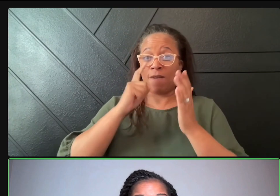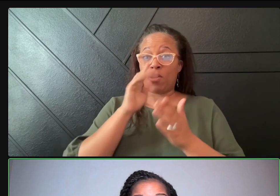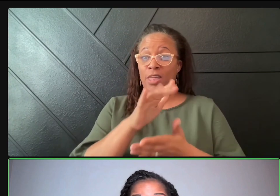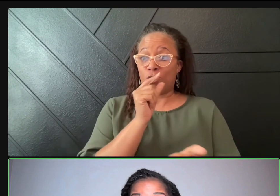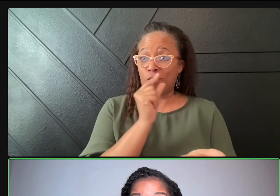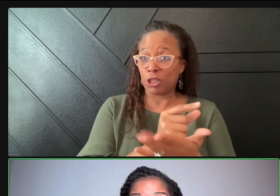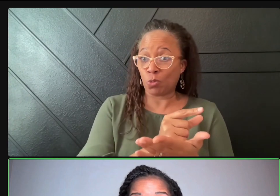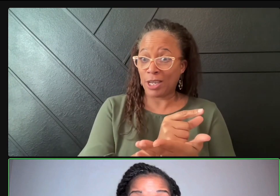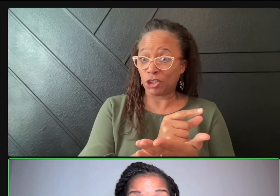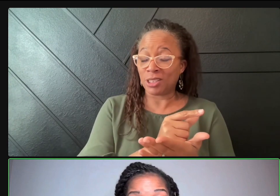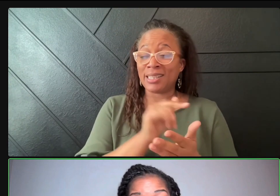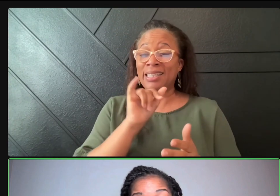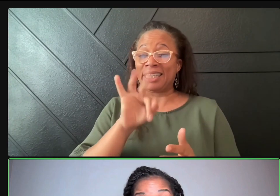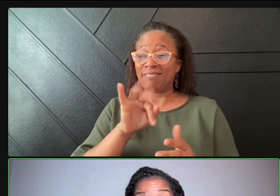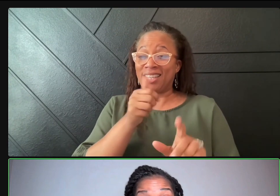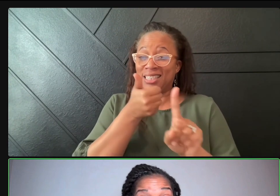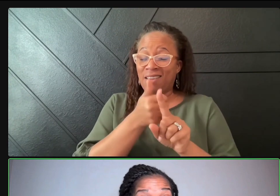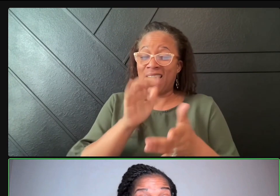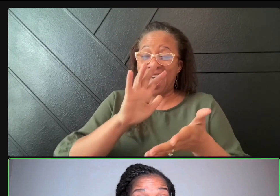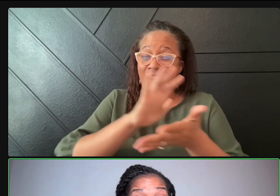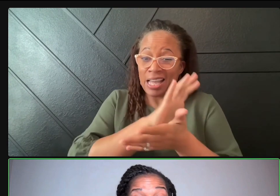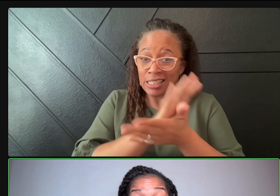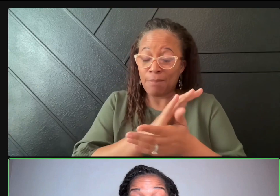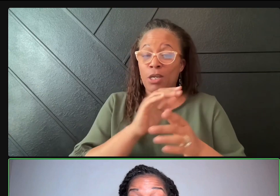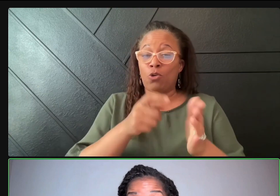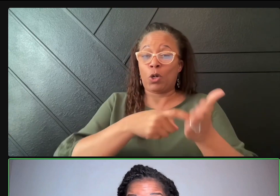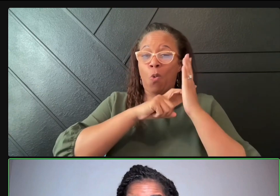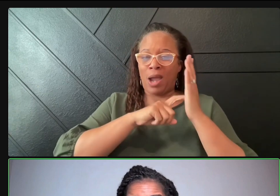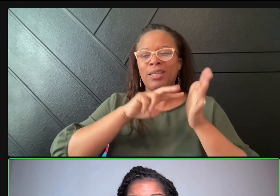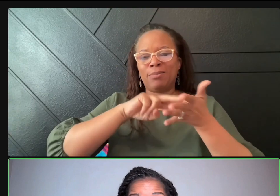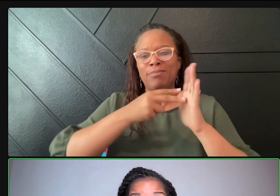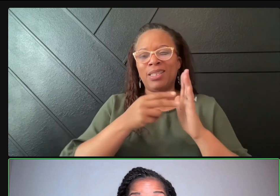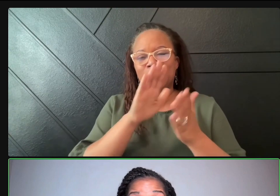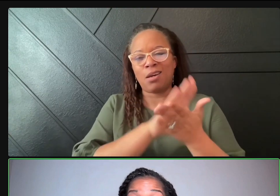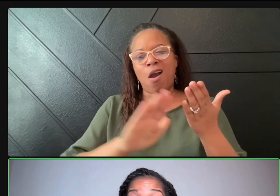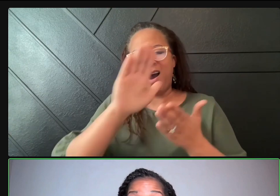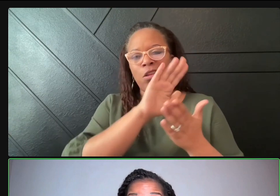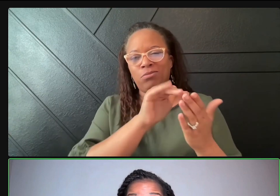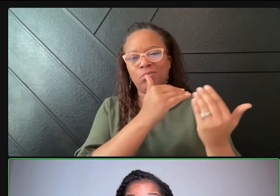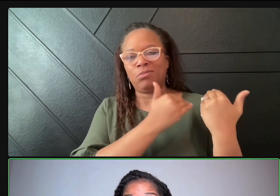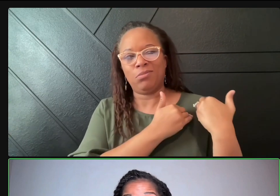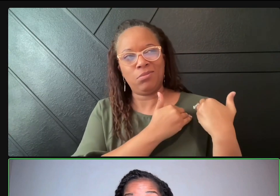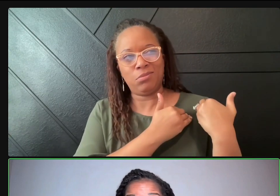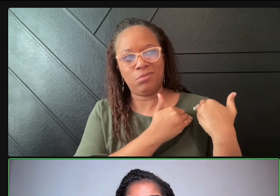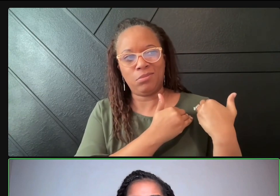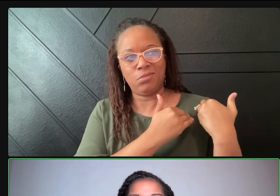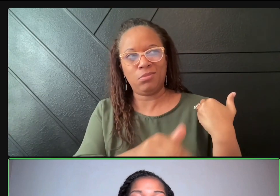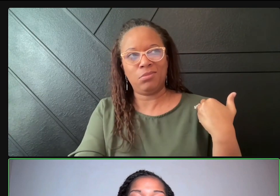So if it's a student program and it's required for a graduation. And it is an academic requirement,